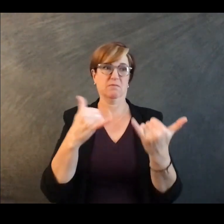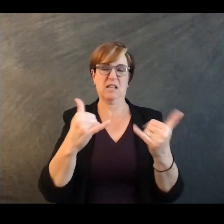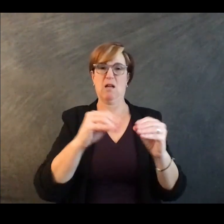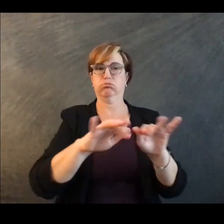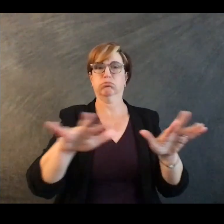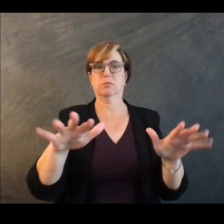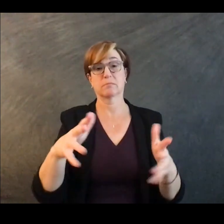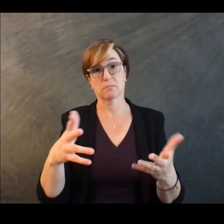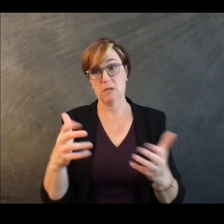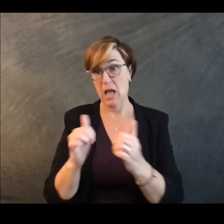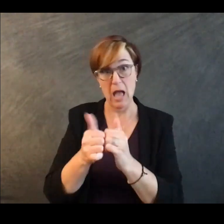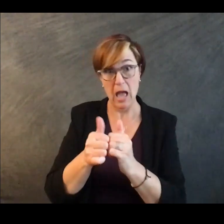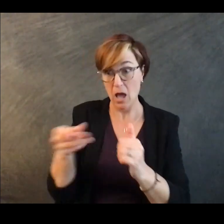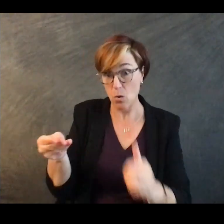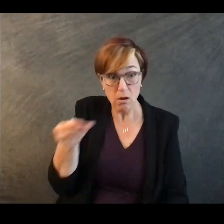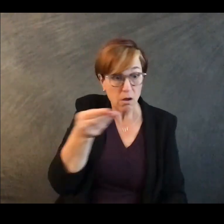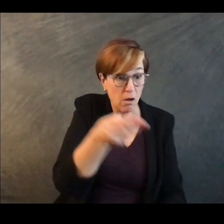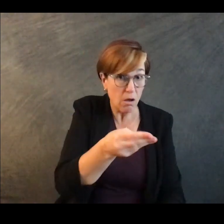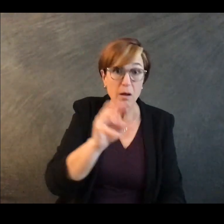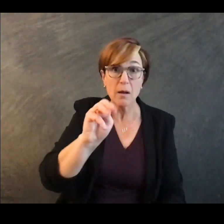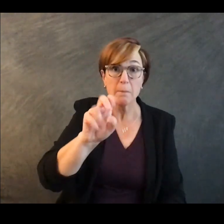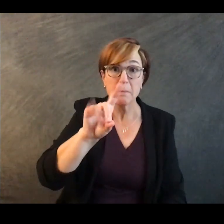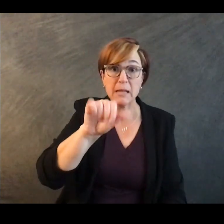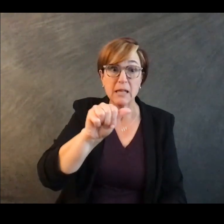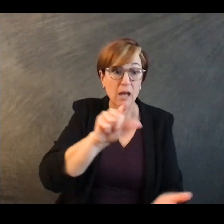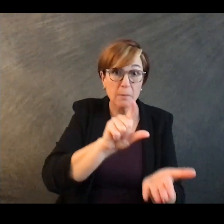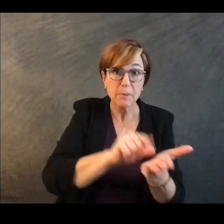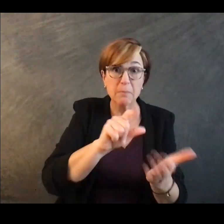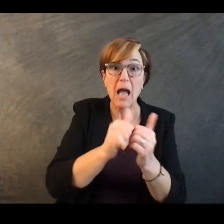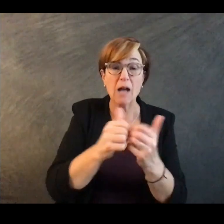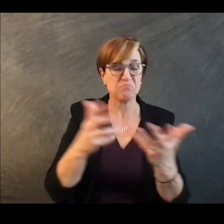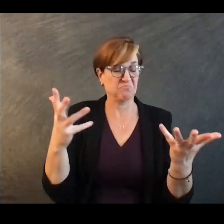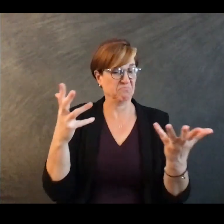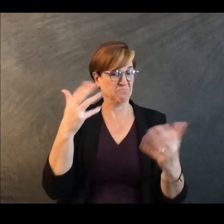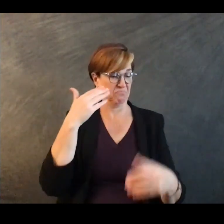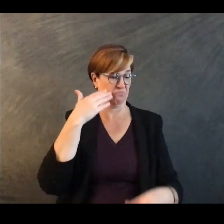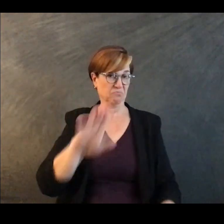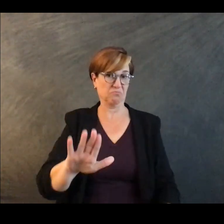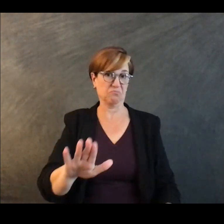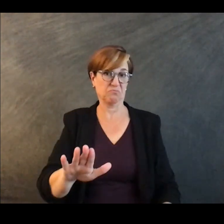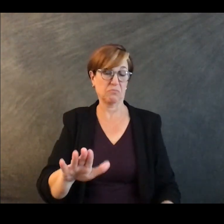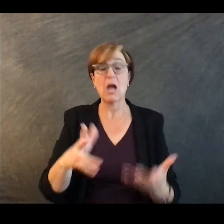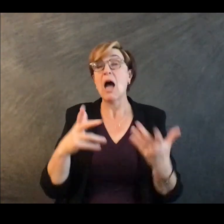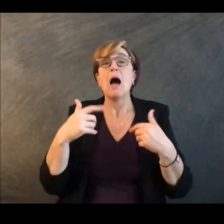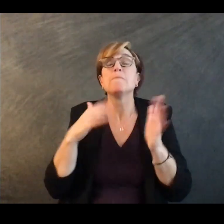things happen there and I had heard he did because he didn't want to cause any